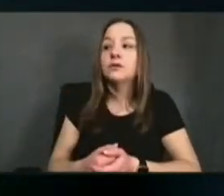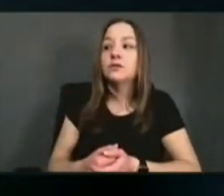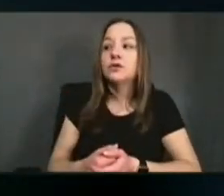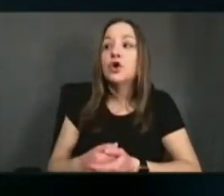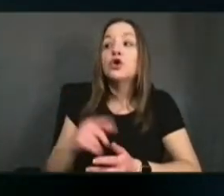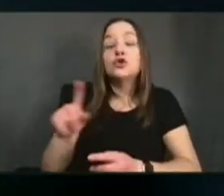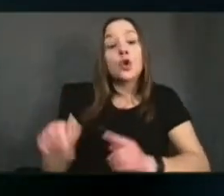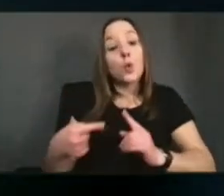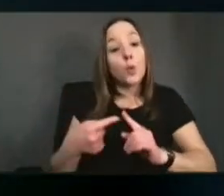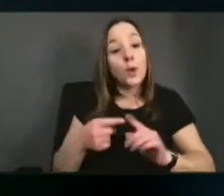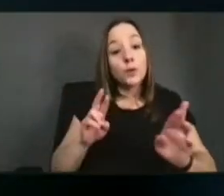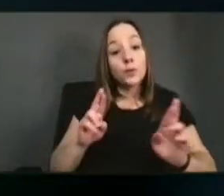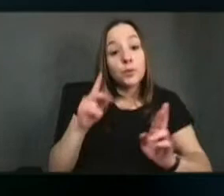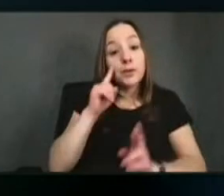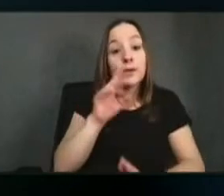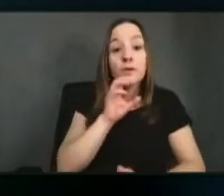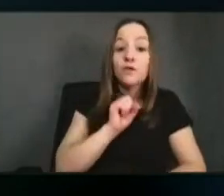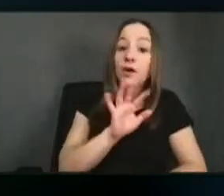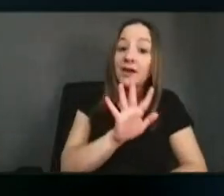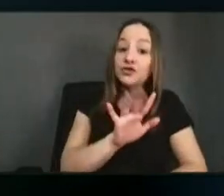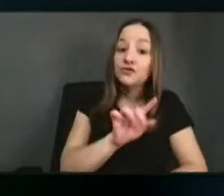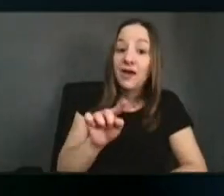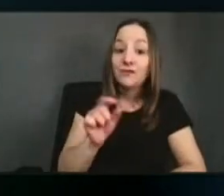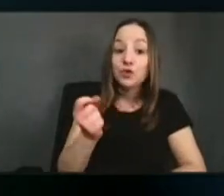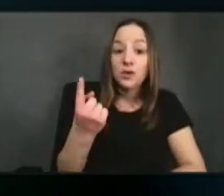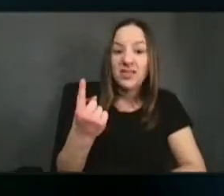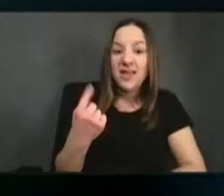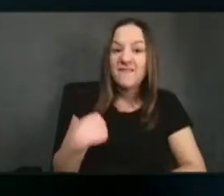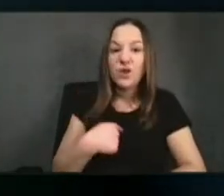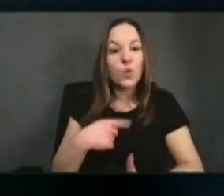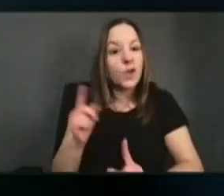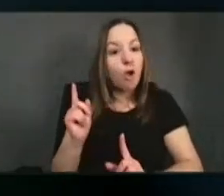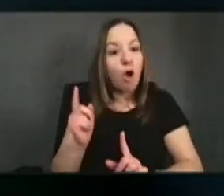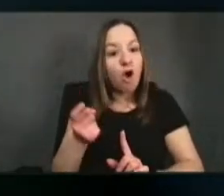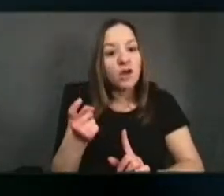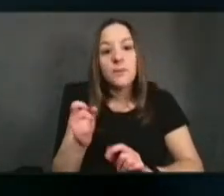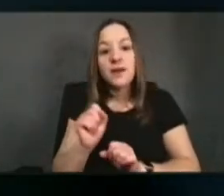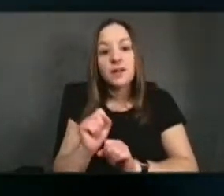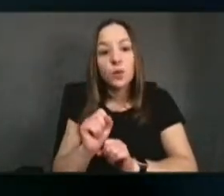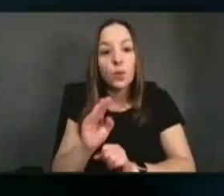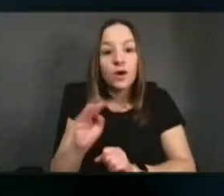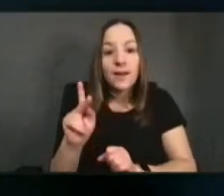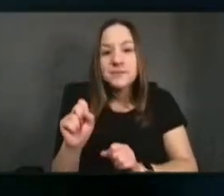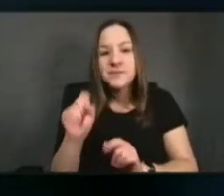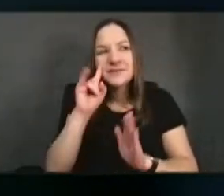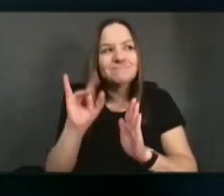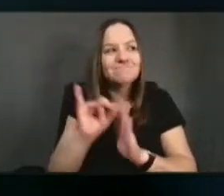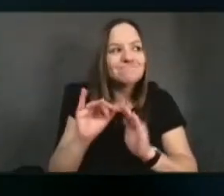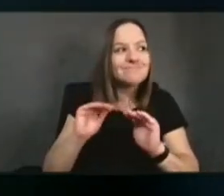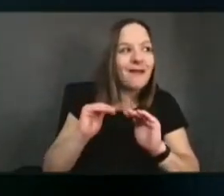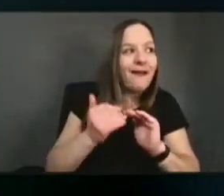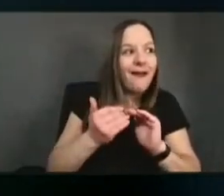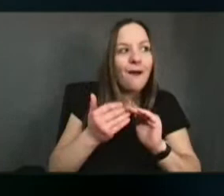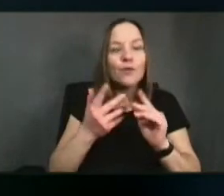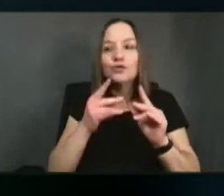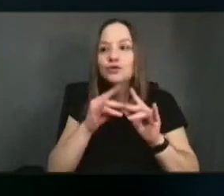preparation for the 5 to 11 year olds. We started working right